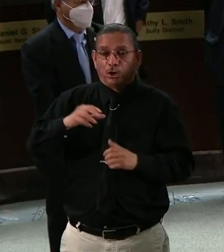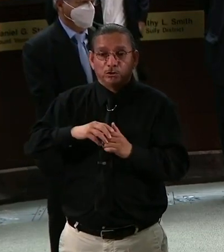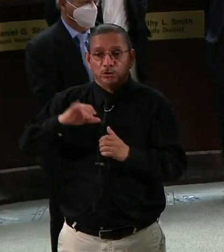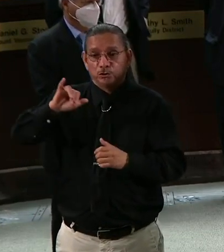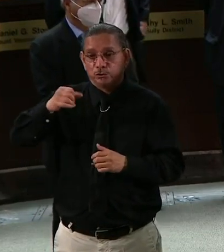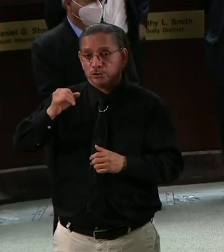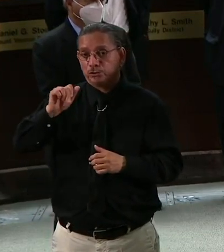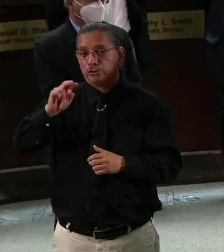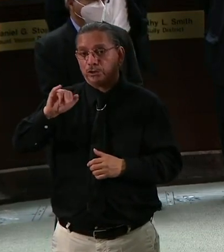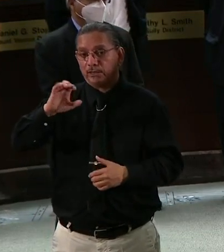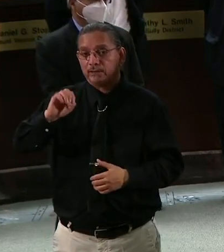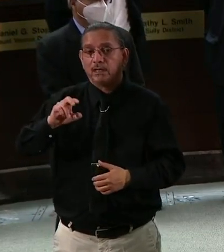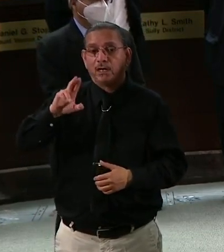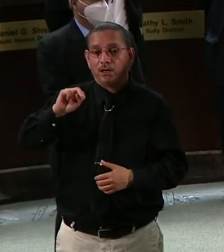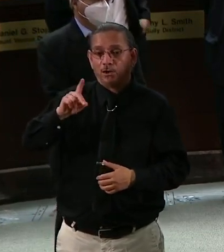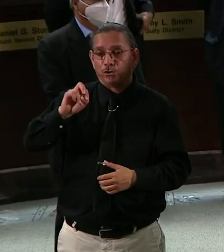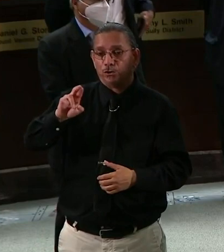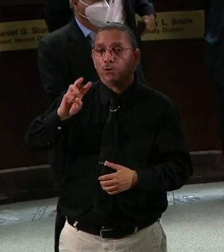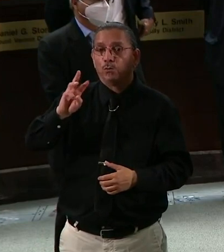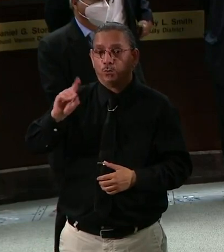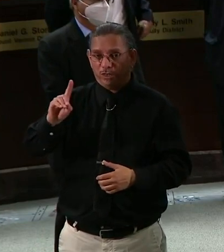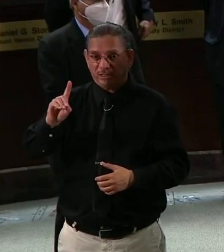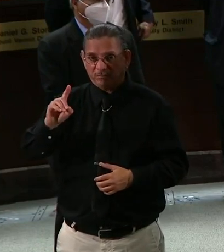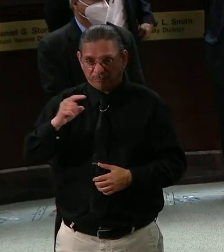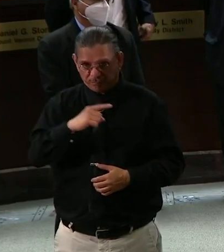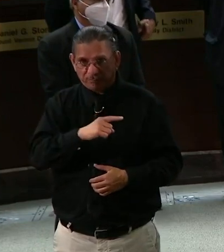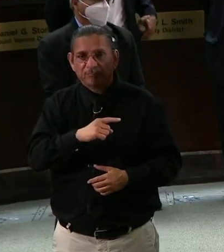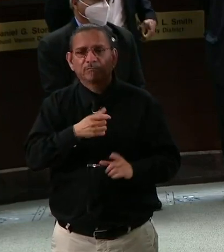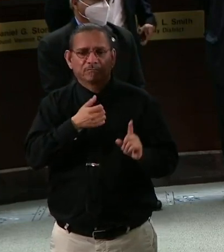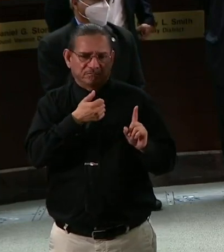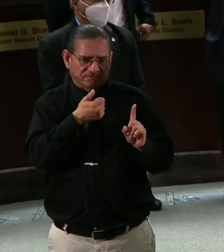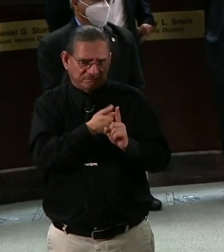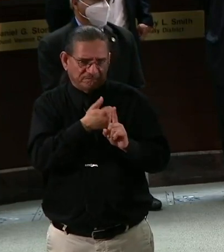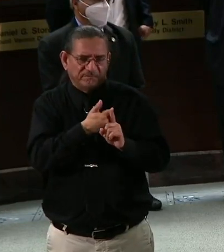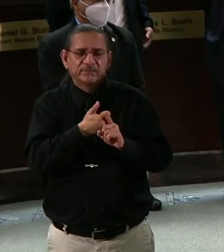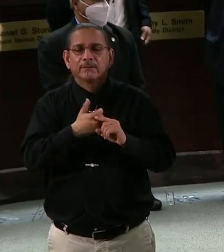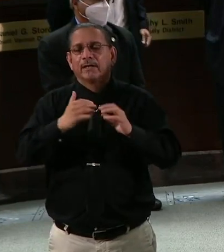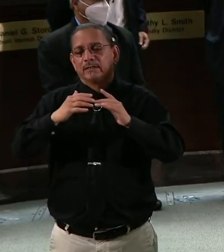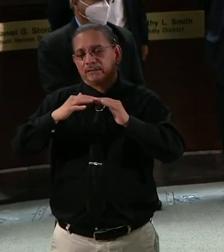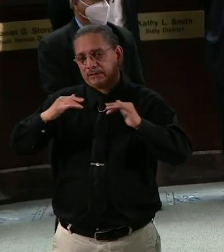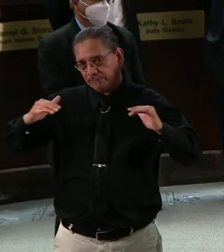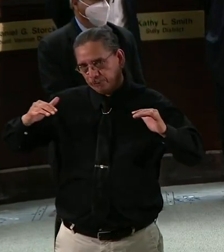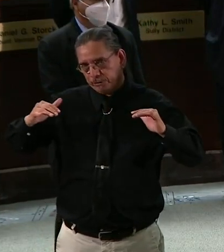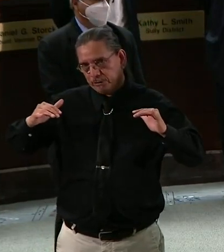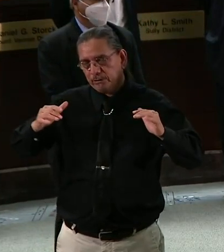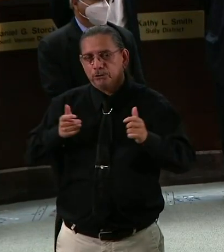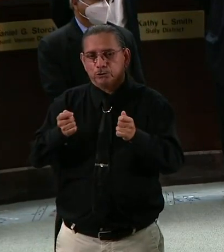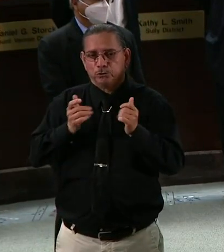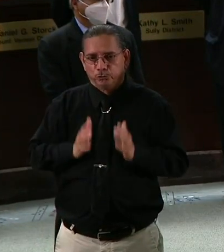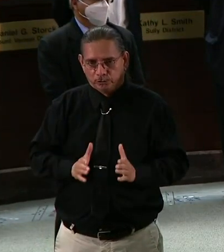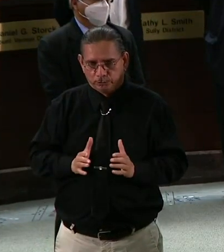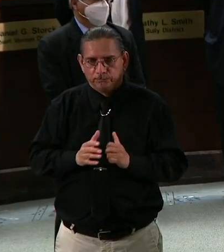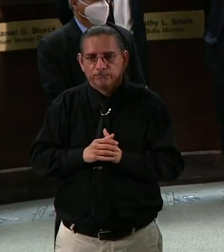THE AGENDA SOME THIS IS DOCKED JENNIFER. WHO IS ARE. DIVERSITY EQUITY AND- ALSO NOT AND I